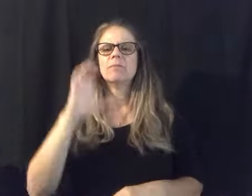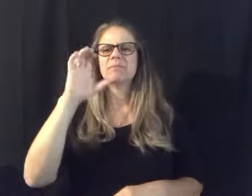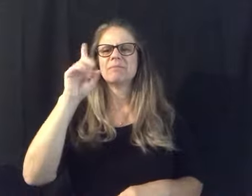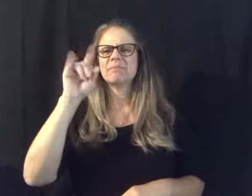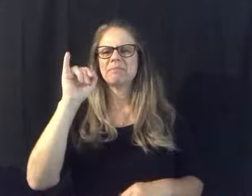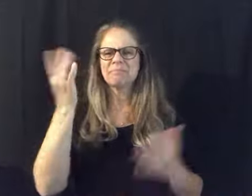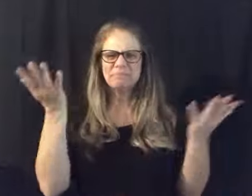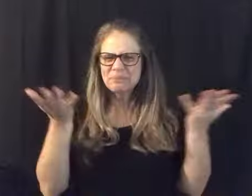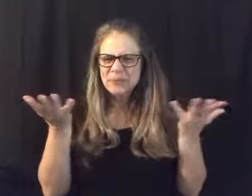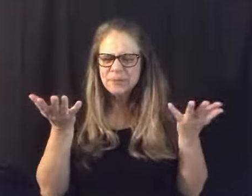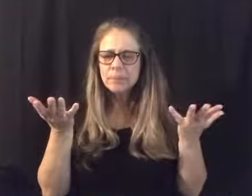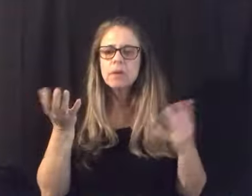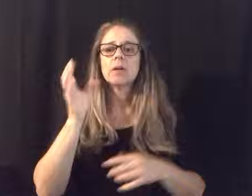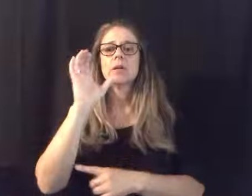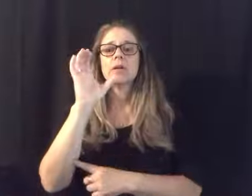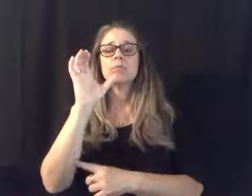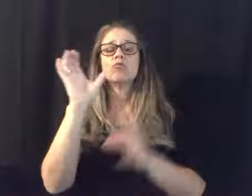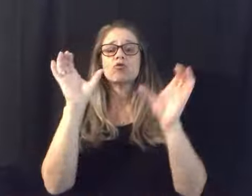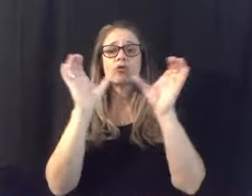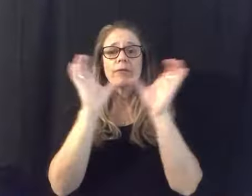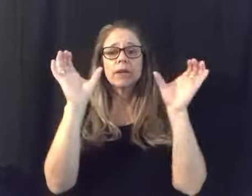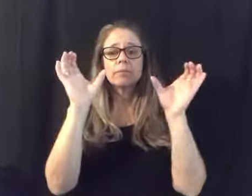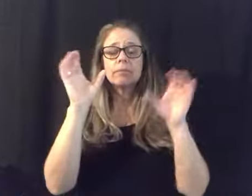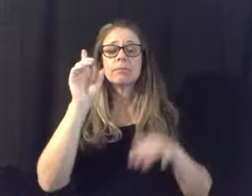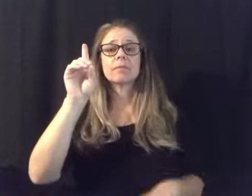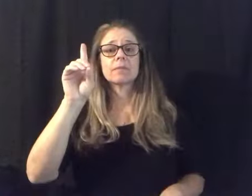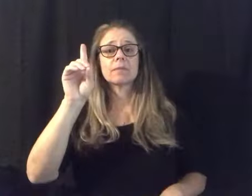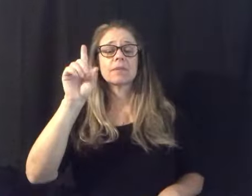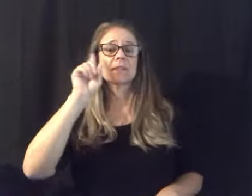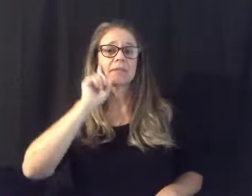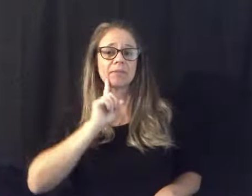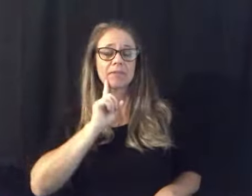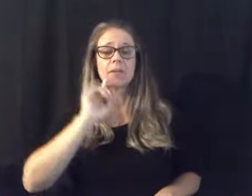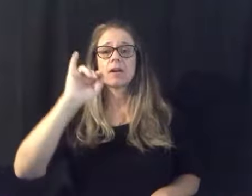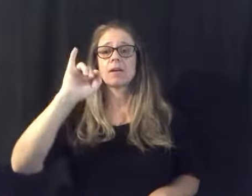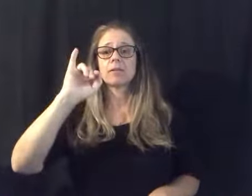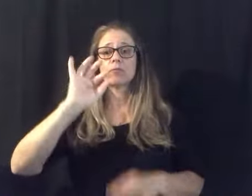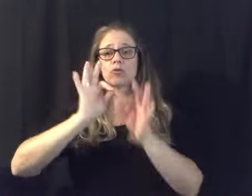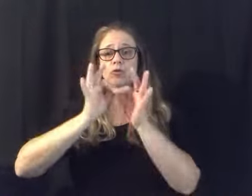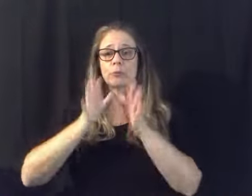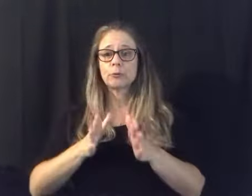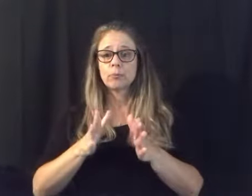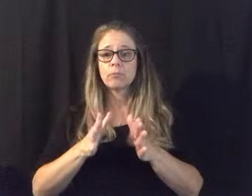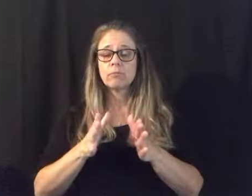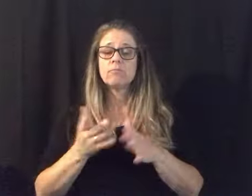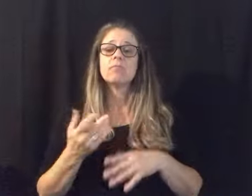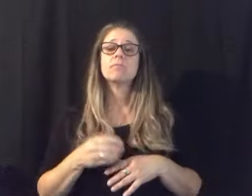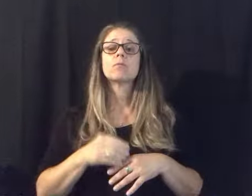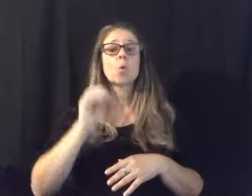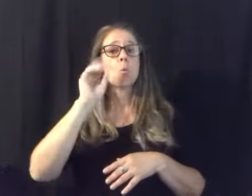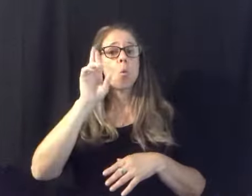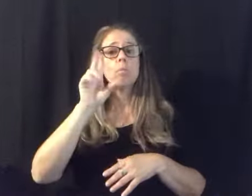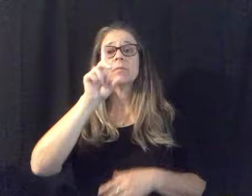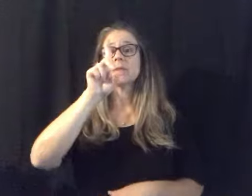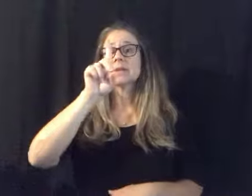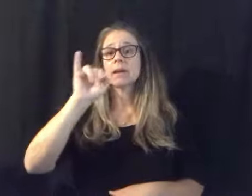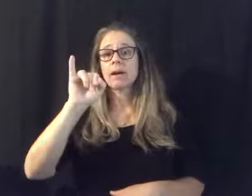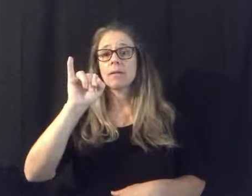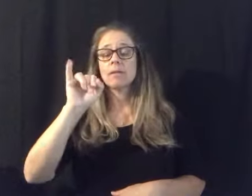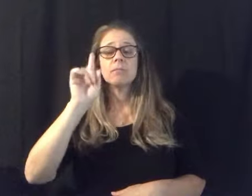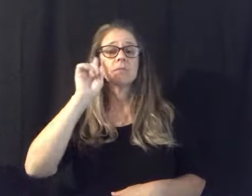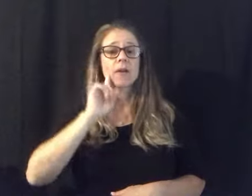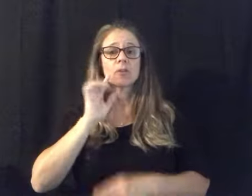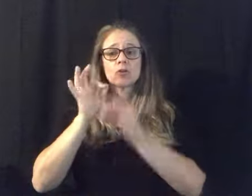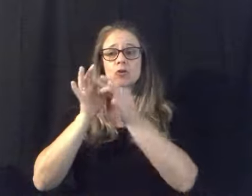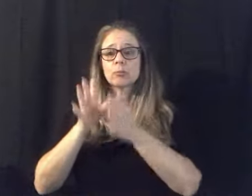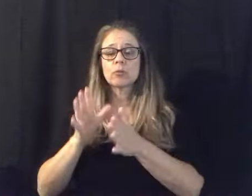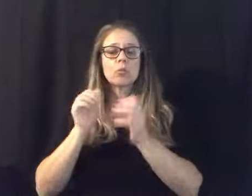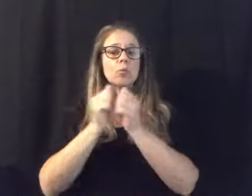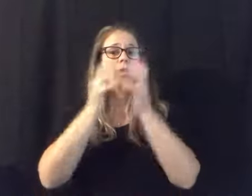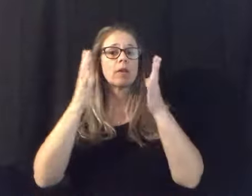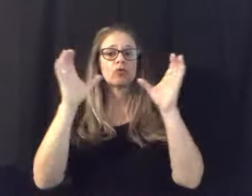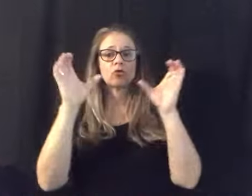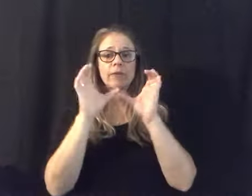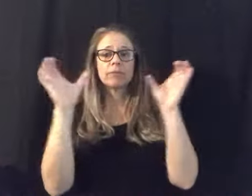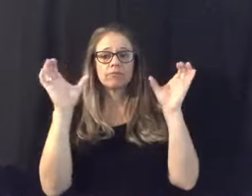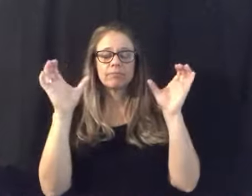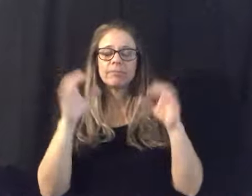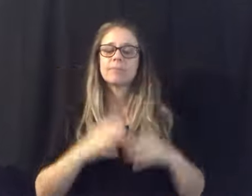CDI is Certified Deaf Interpreter or DI as Deaf Interpreter without certification.